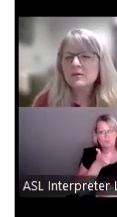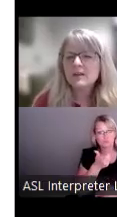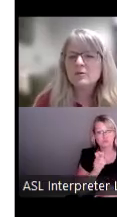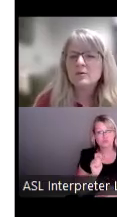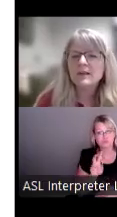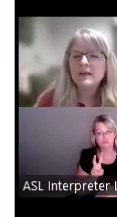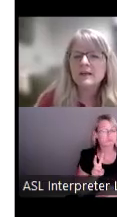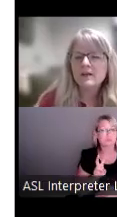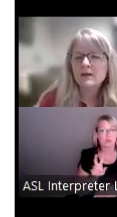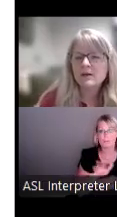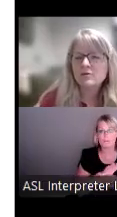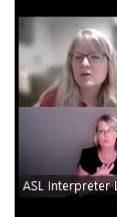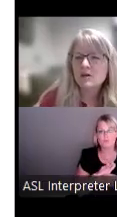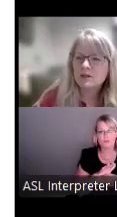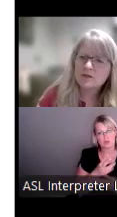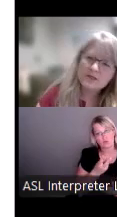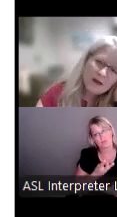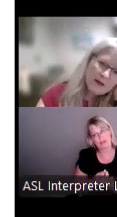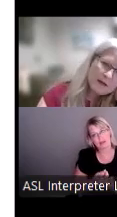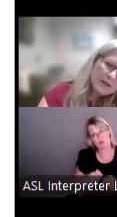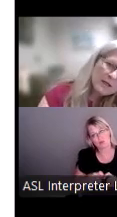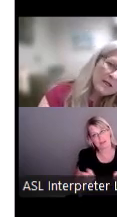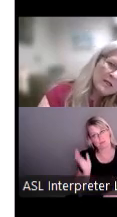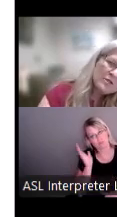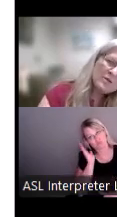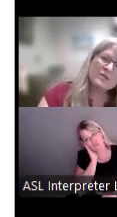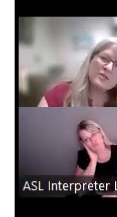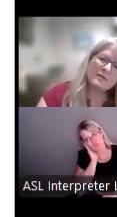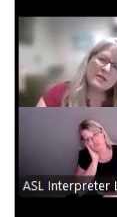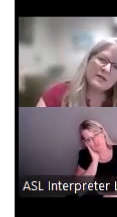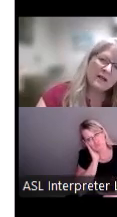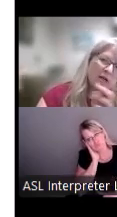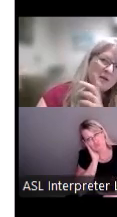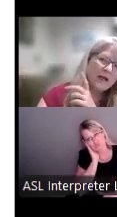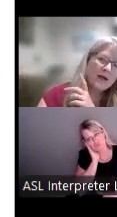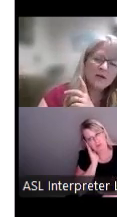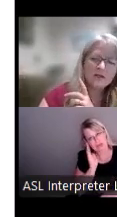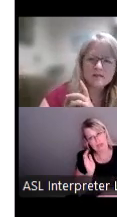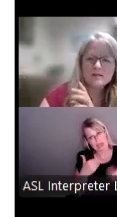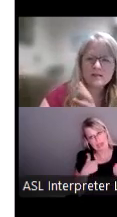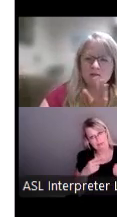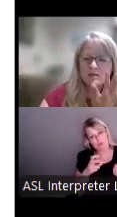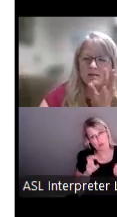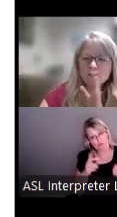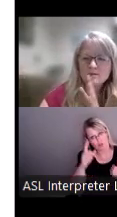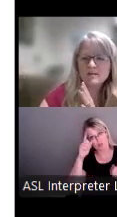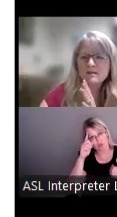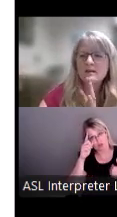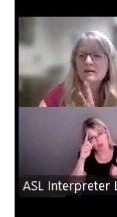a movie and you were laying on the couch on your side. Do you ever stop to think about how it is that you can still see the